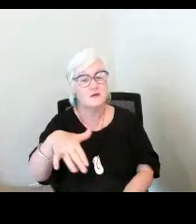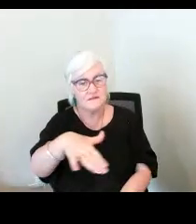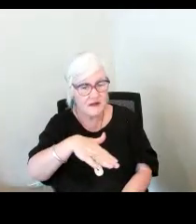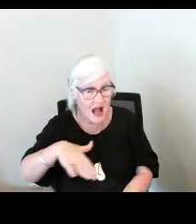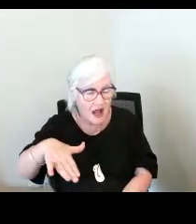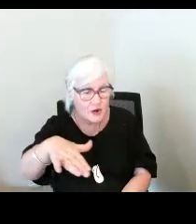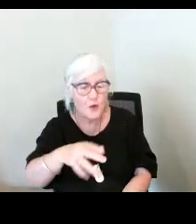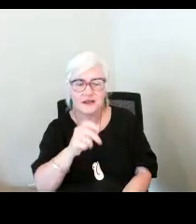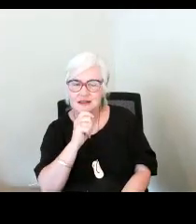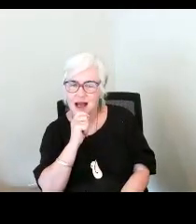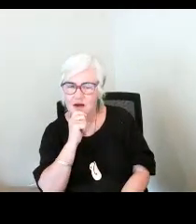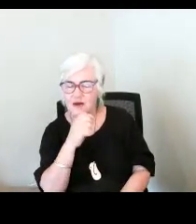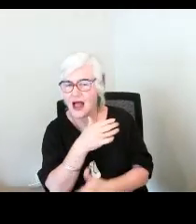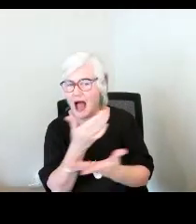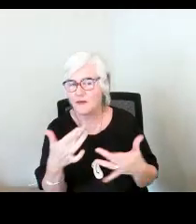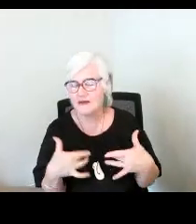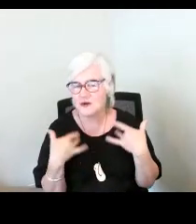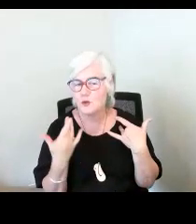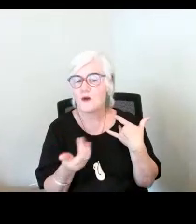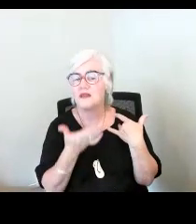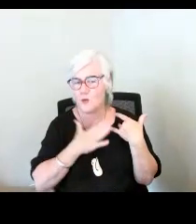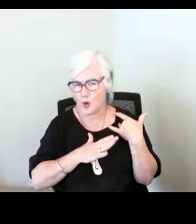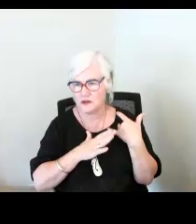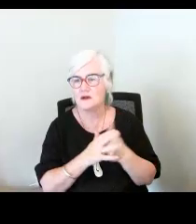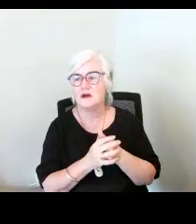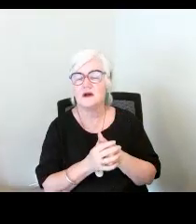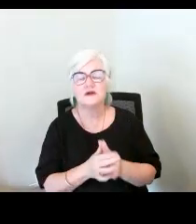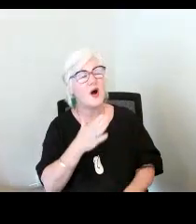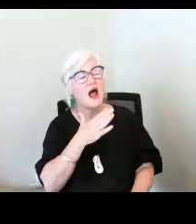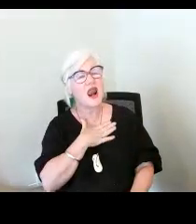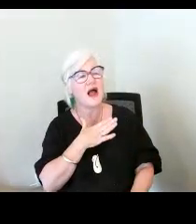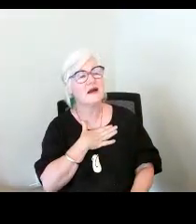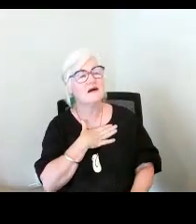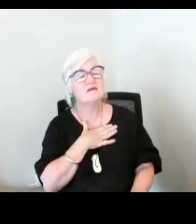look forward in assisting people to do this and connecting people to Speaking Up courses through